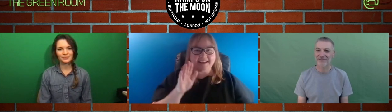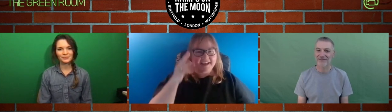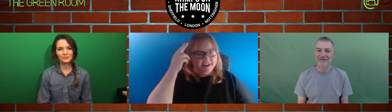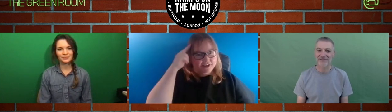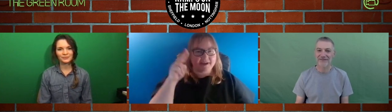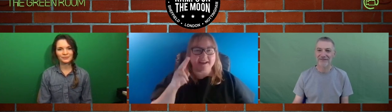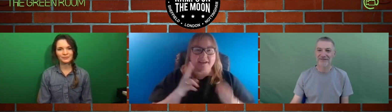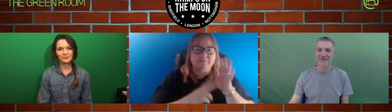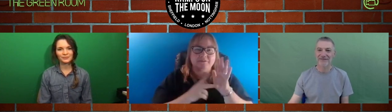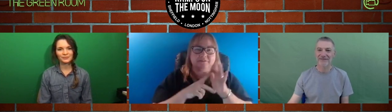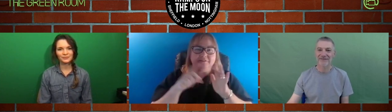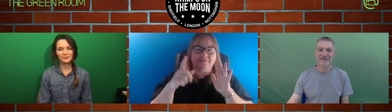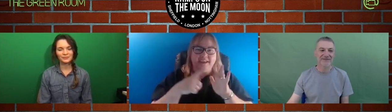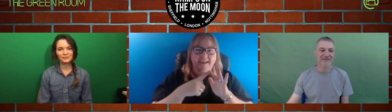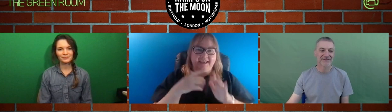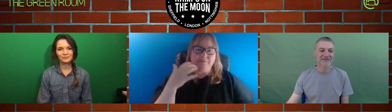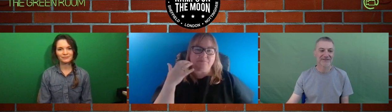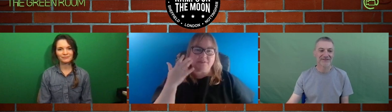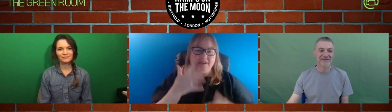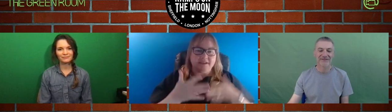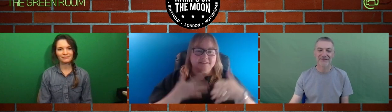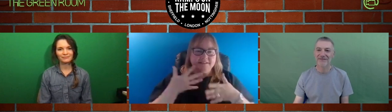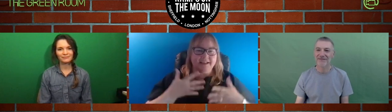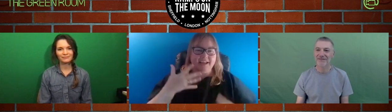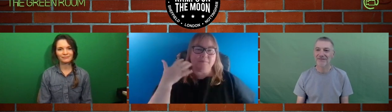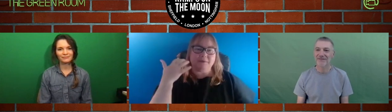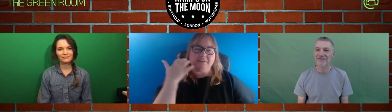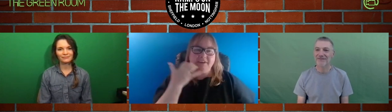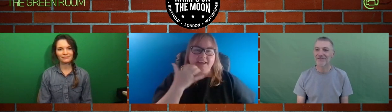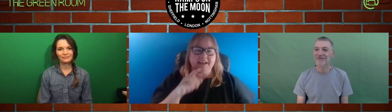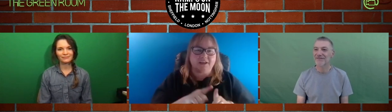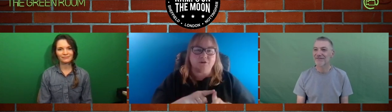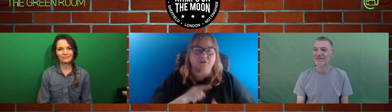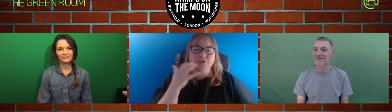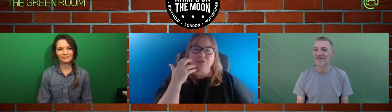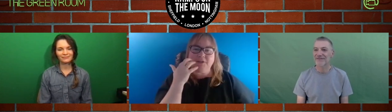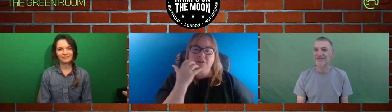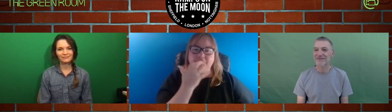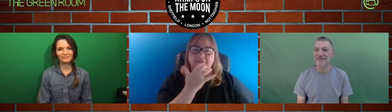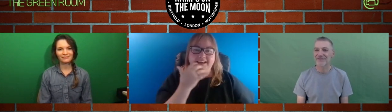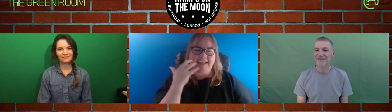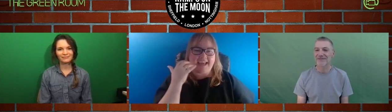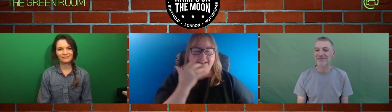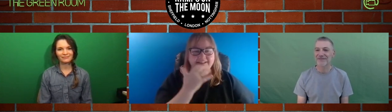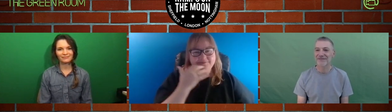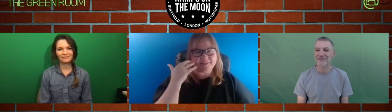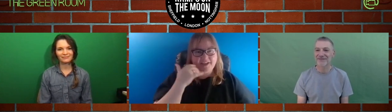Vicci Ackroyd: Hello my name's Vicci sign name is Vicci, like you're chewing your fingernails